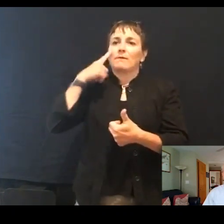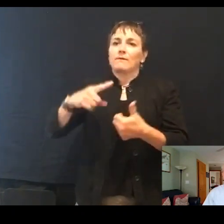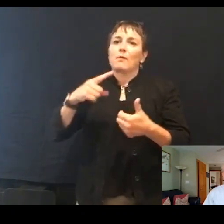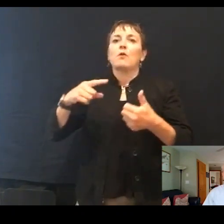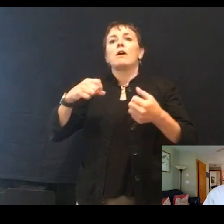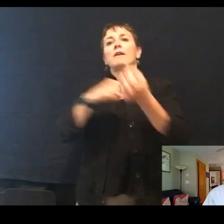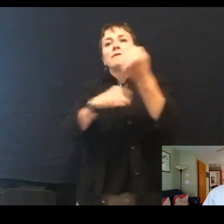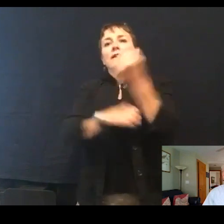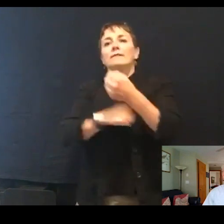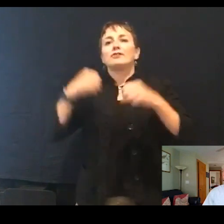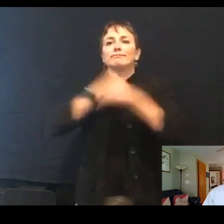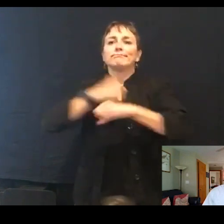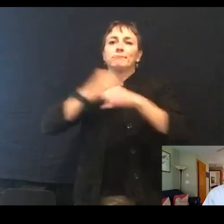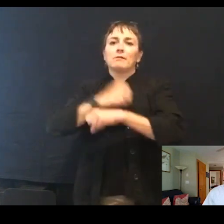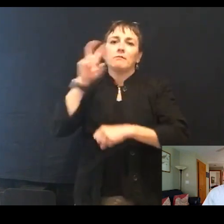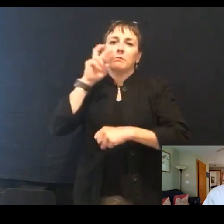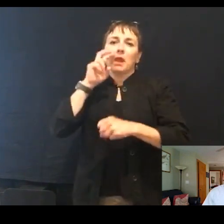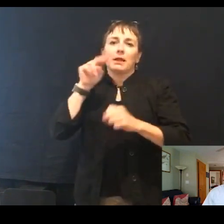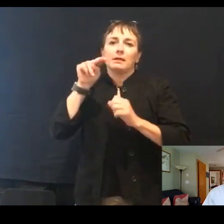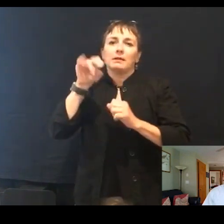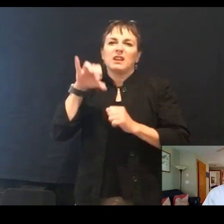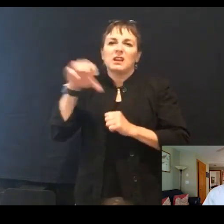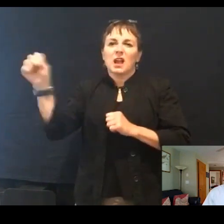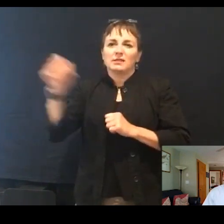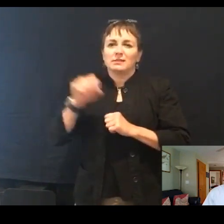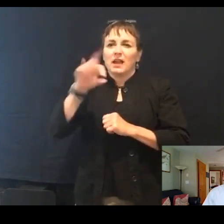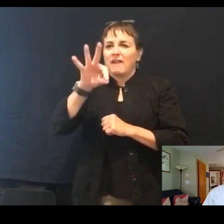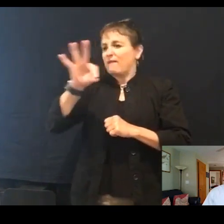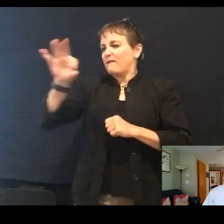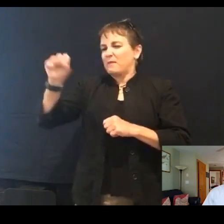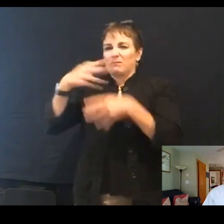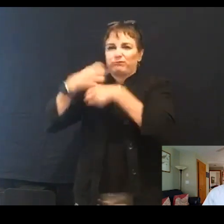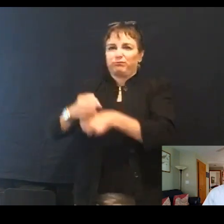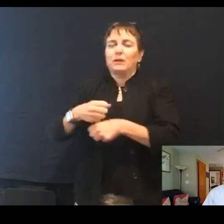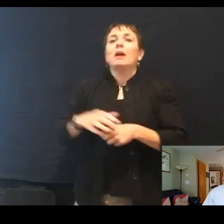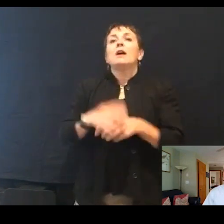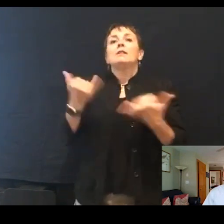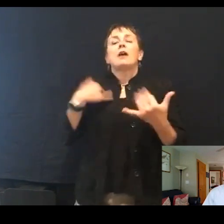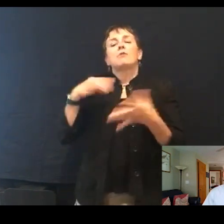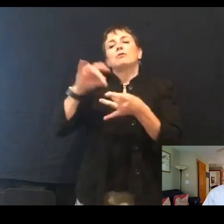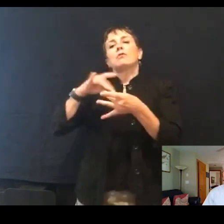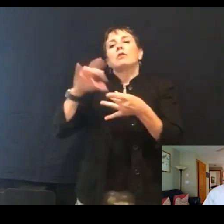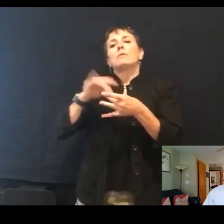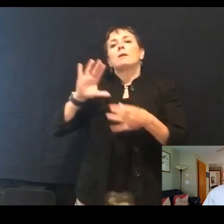Fighting Blindness. And today what I would like to tell you about is the Foundation Fighting Blindness Genetic Testing